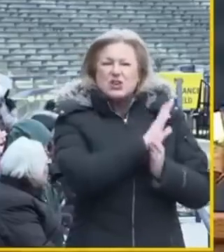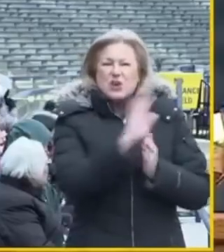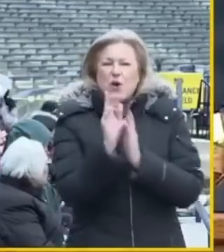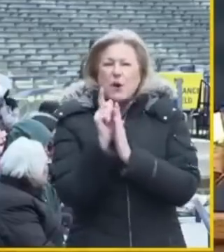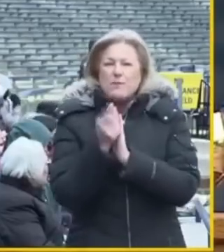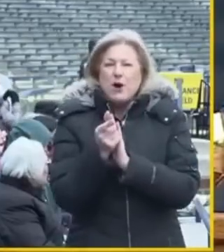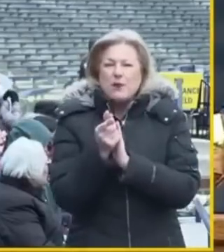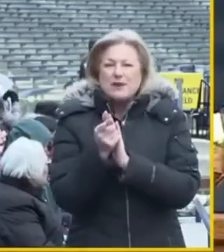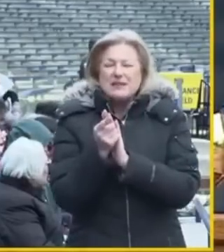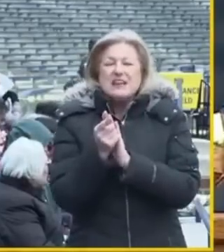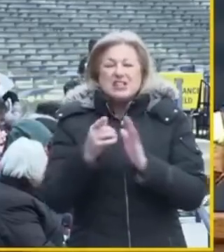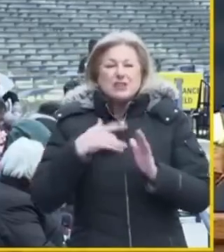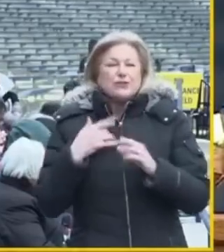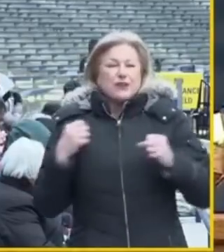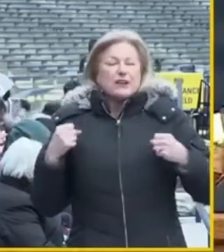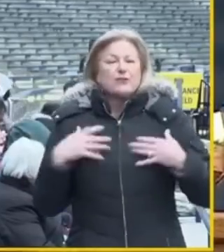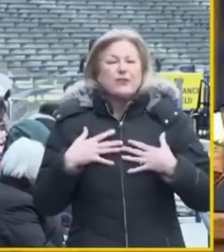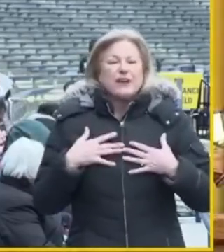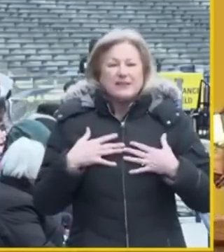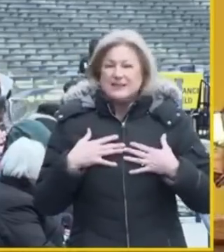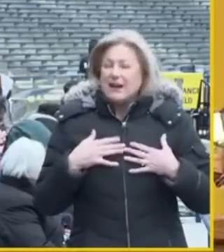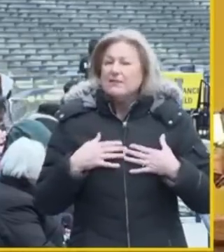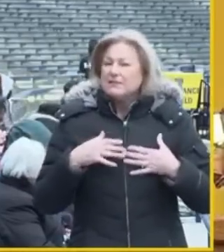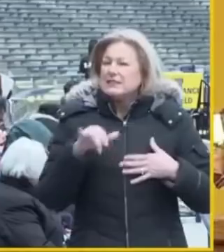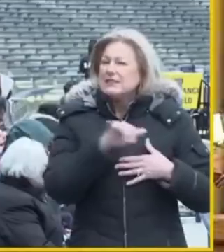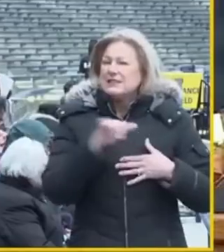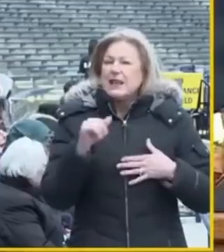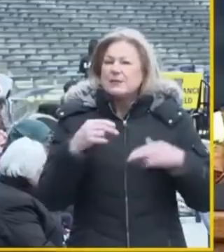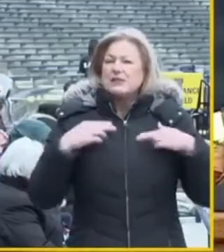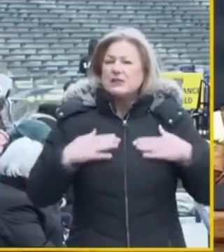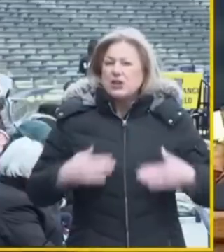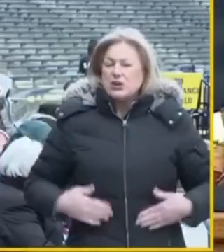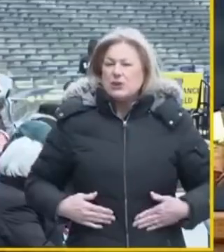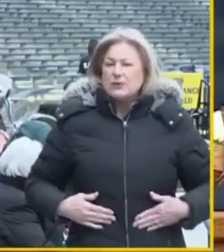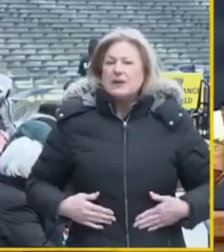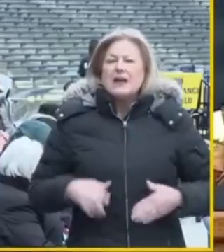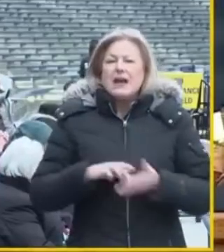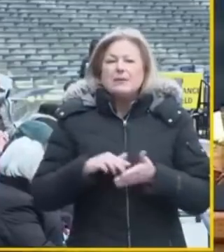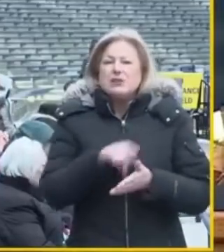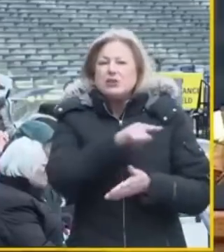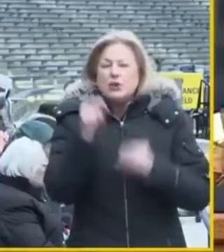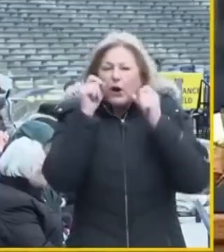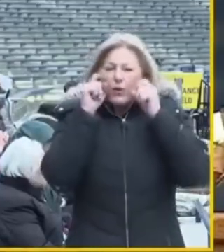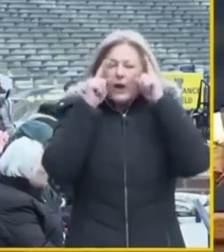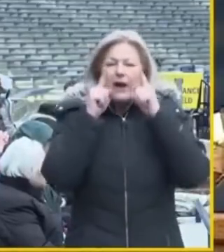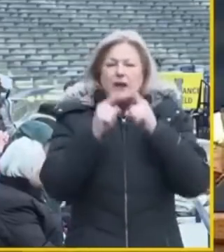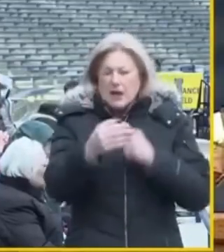To be afraid is to be human. It means you are awake and aware.